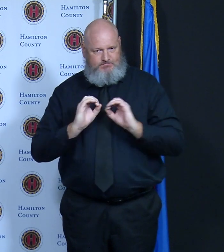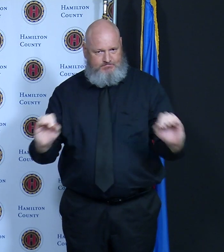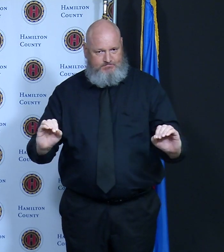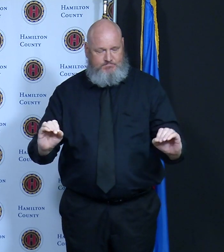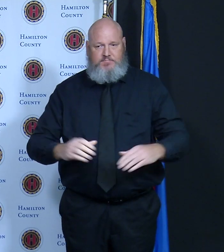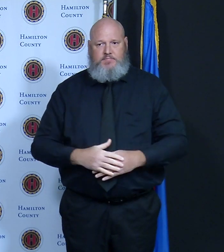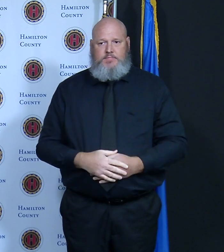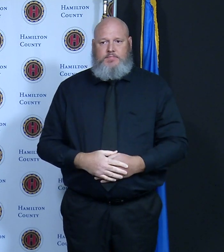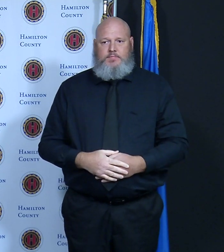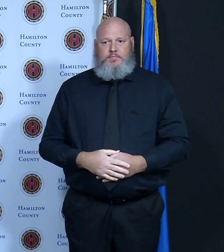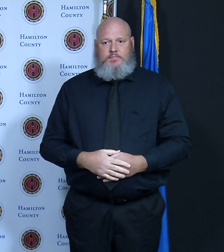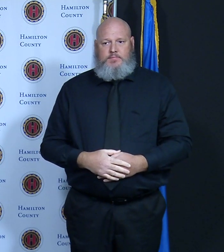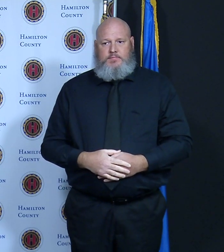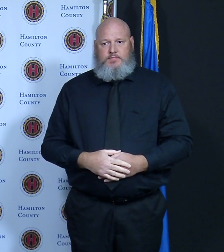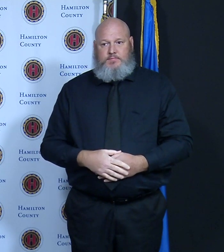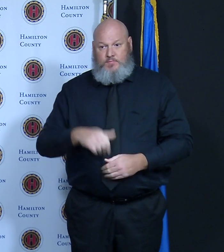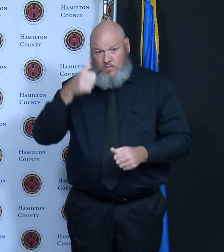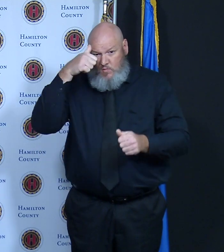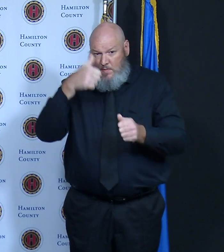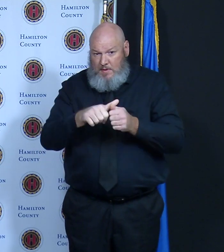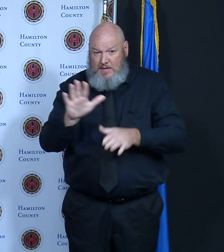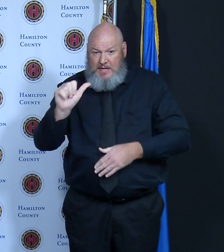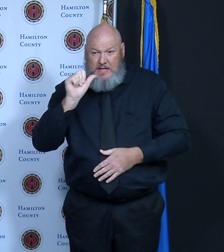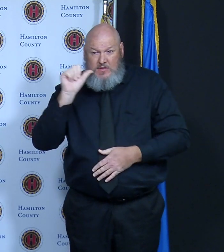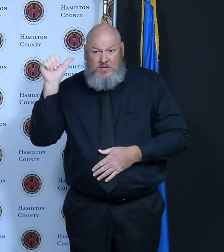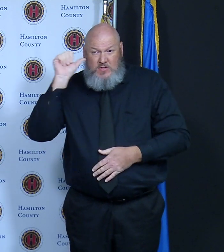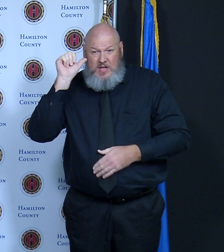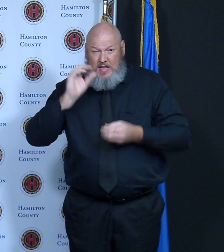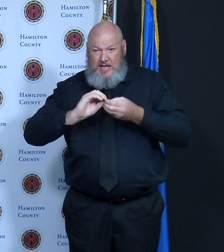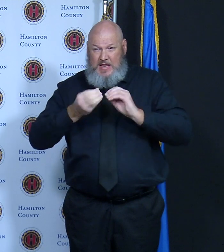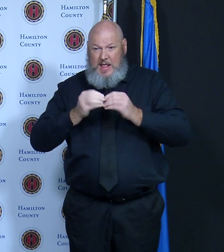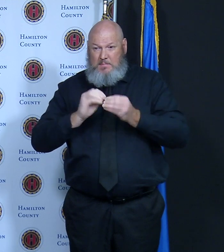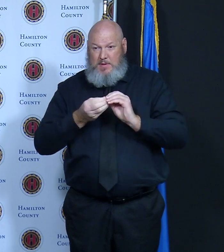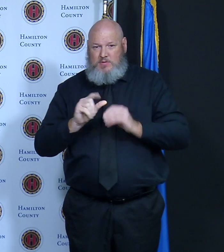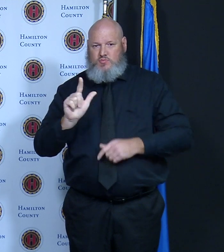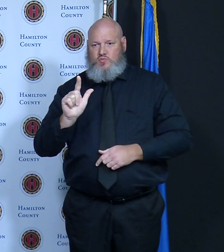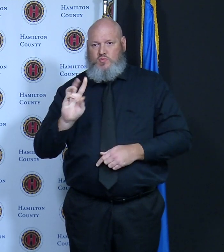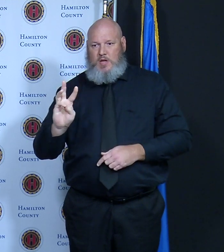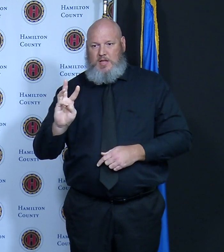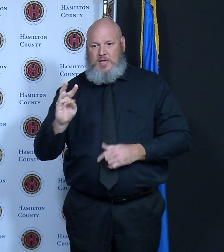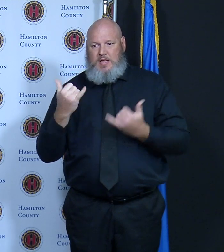yesterday we have had an increase of 12 cases 12 positive cases in Hamilton